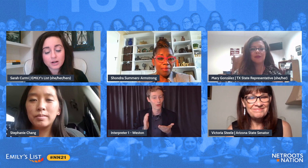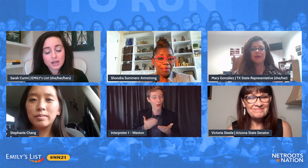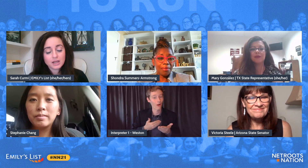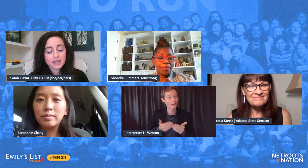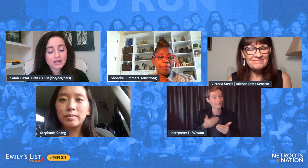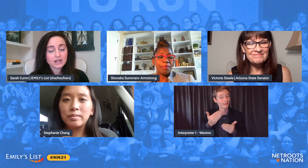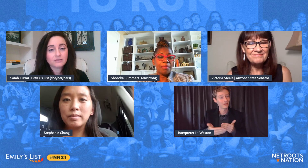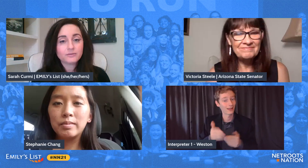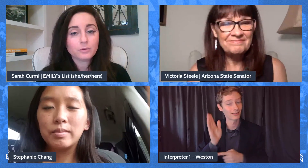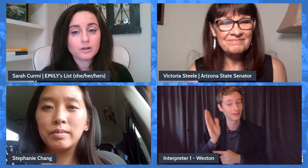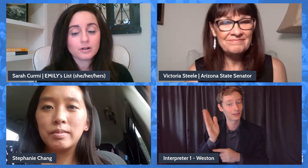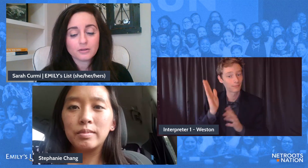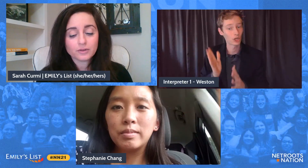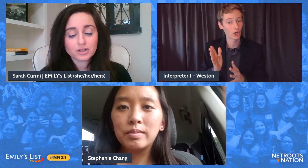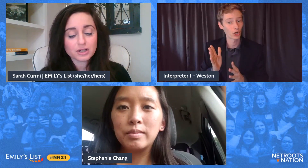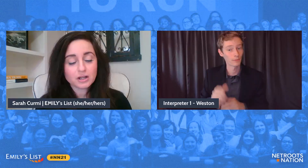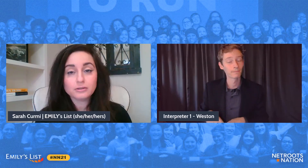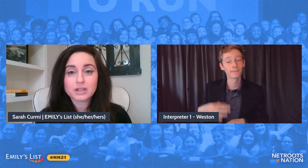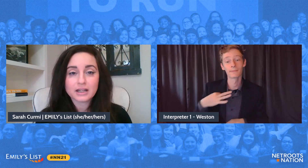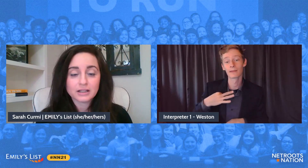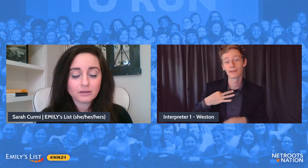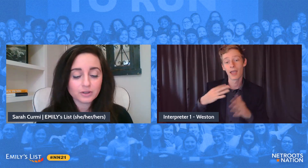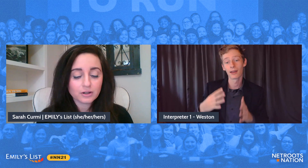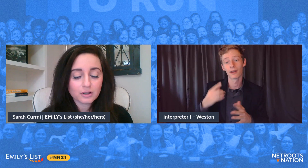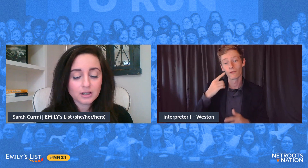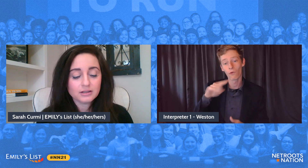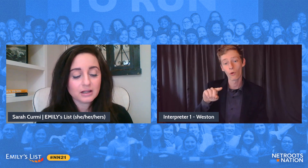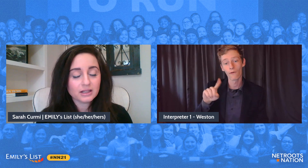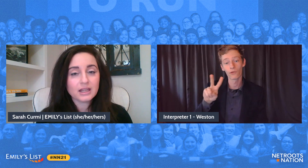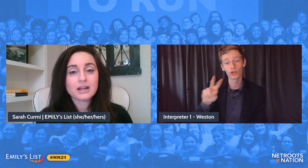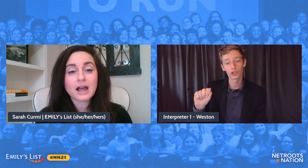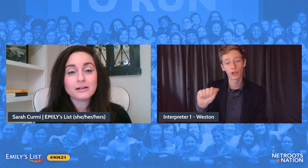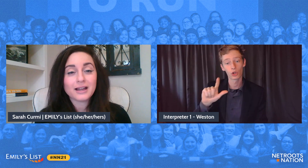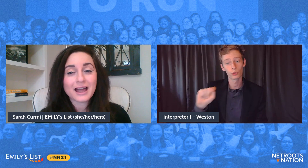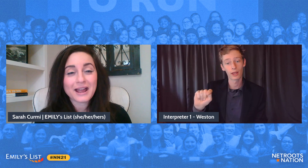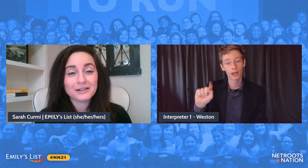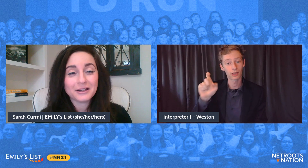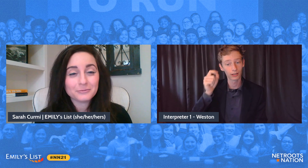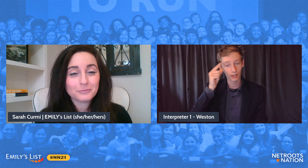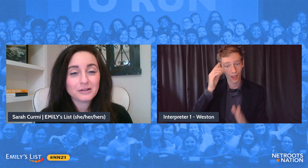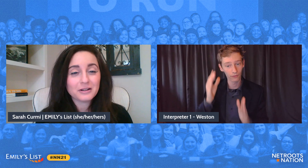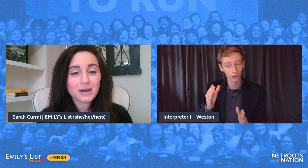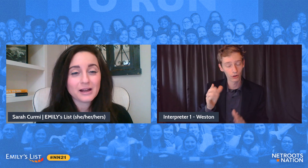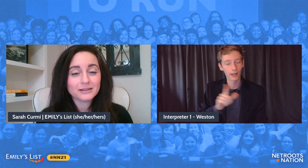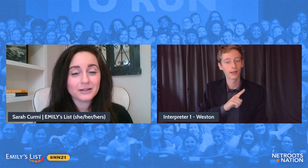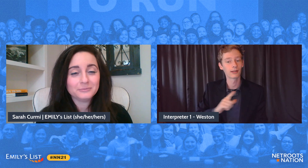candidate for Virginia Lieutenant governor, delegate, Hala Ayala. Welcome, Hala.